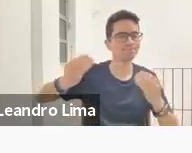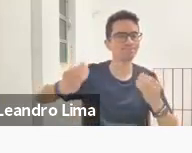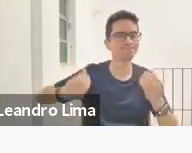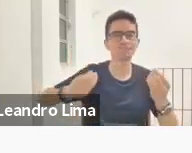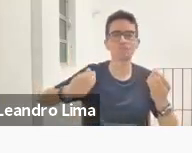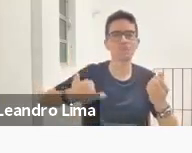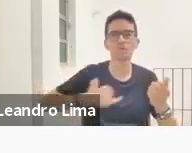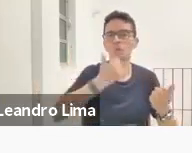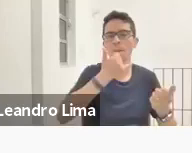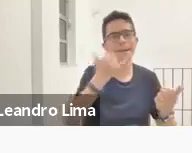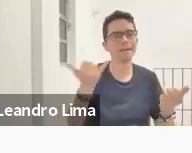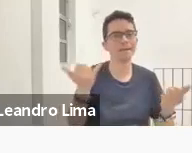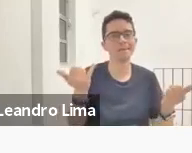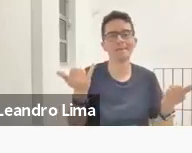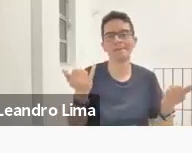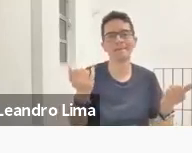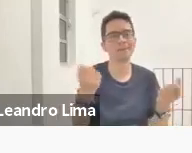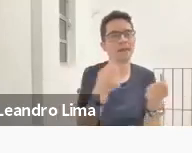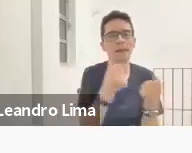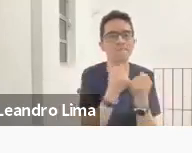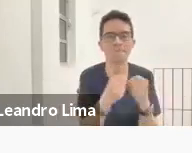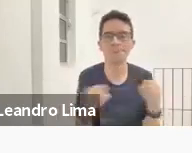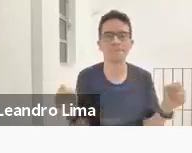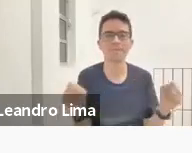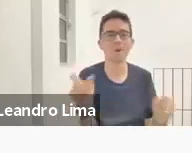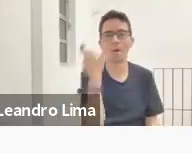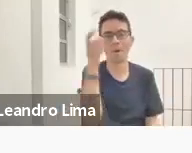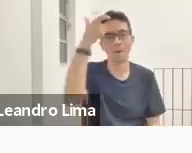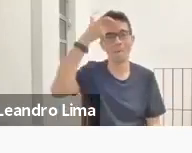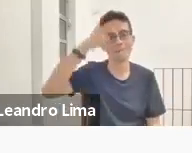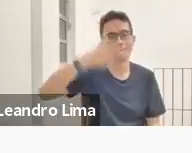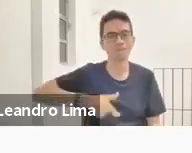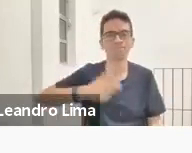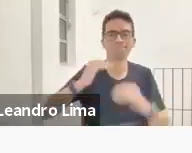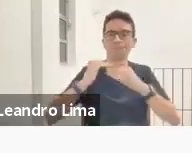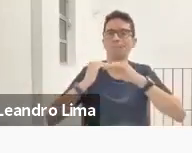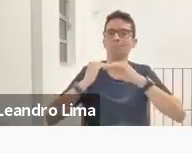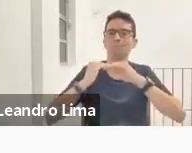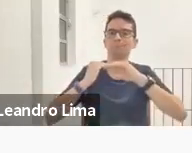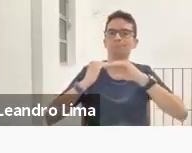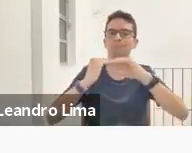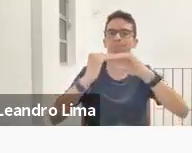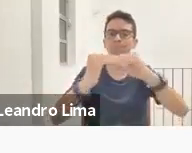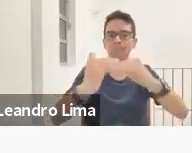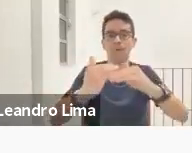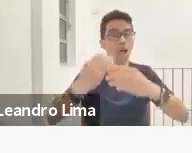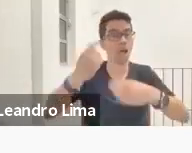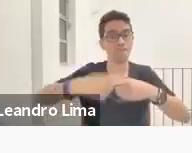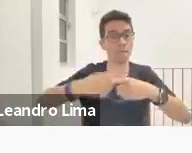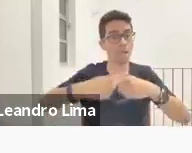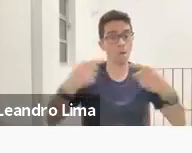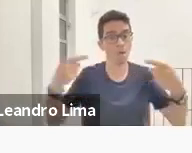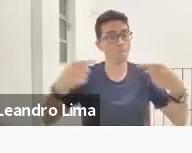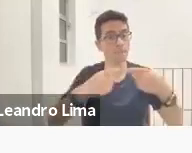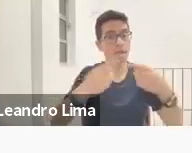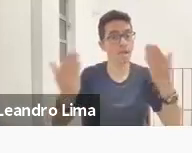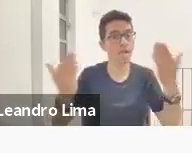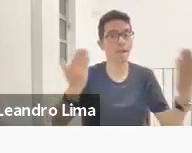that's one of the points I picked up from reading about. Evelyn Evolutionary psychology Evolutionary psychology is that there psychology is that there's so much going on. in the world